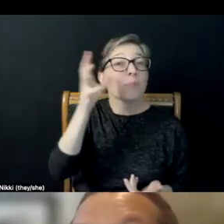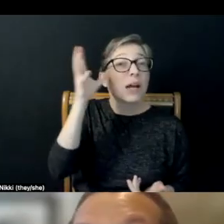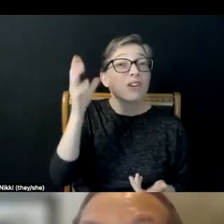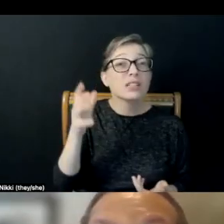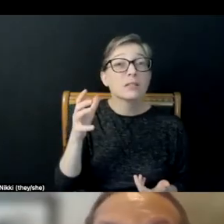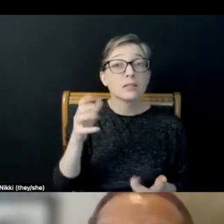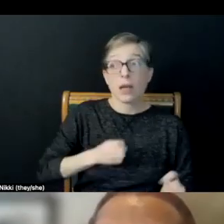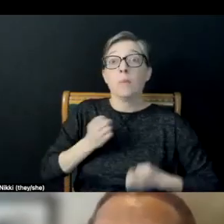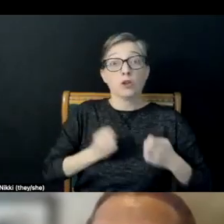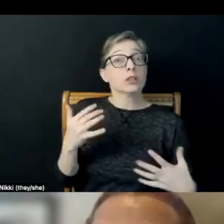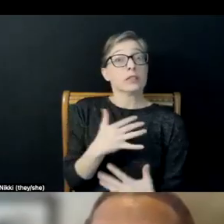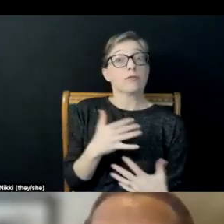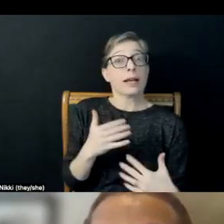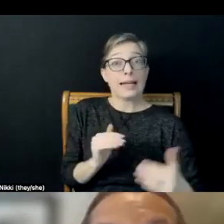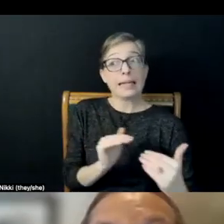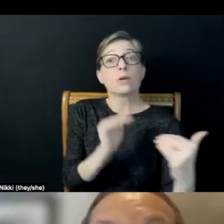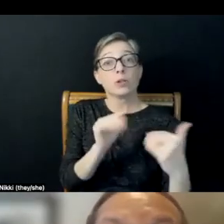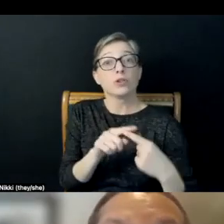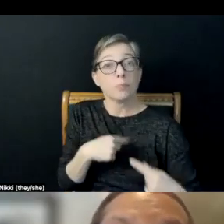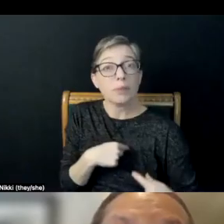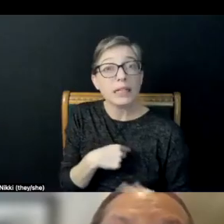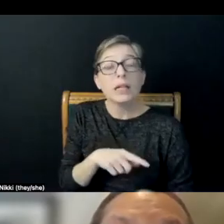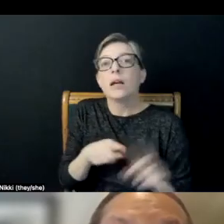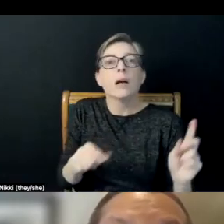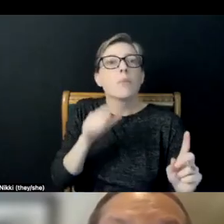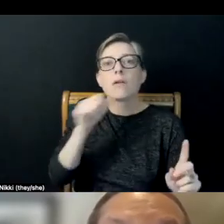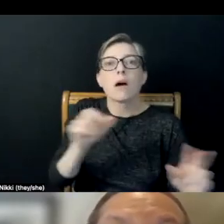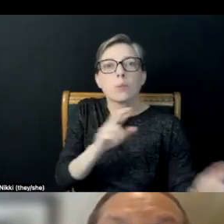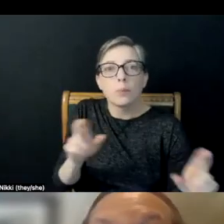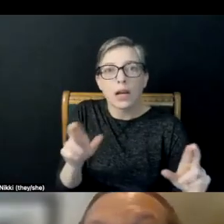that time, and they had run into a situation like that and they would have found